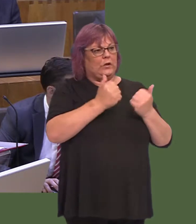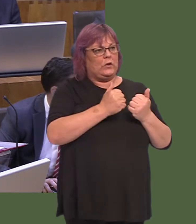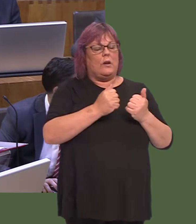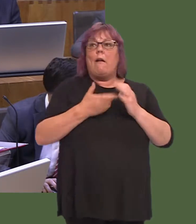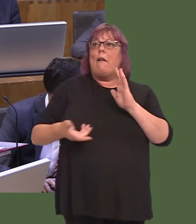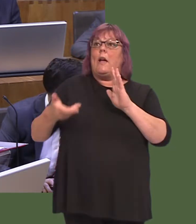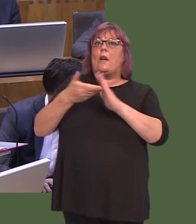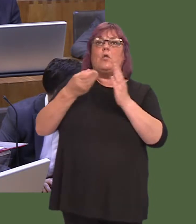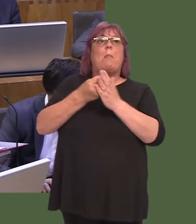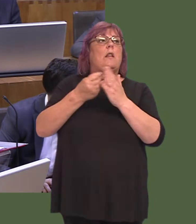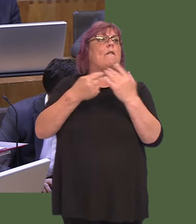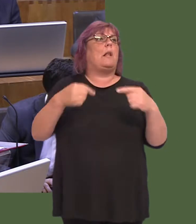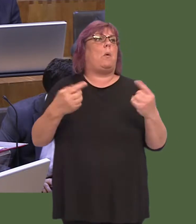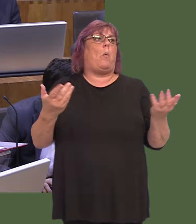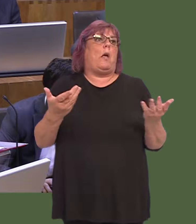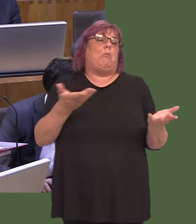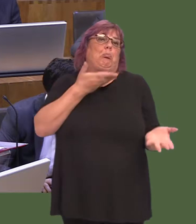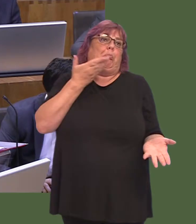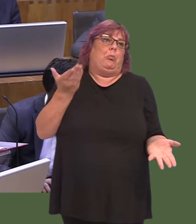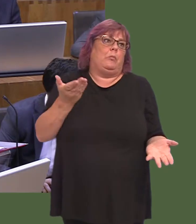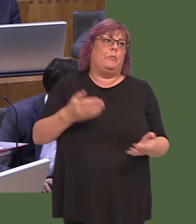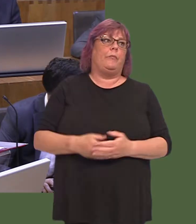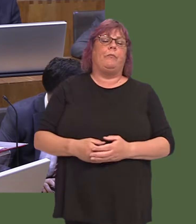And as I said in the answer earlier on, it's not going to be £1.2 billion.